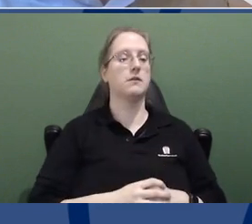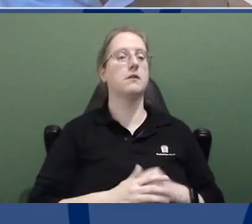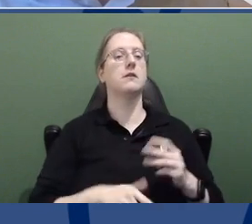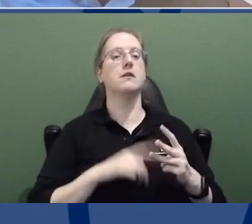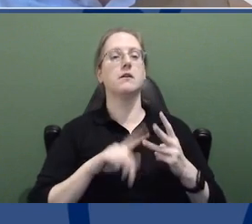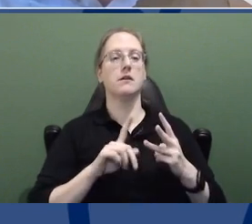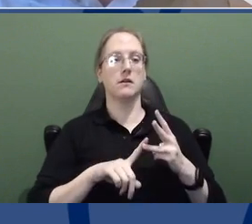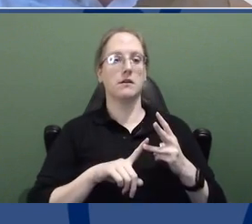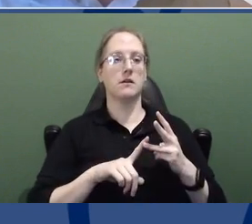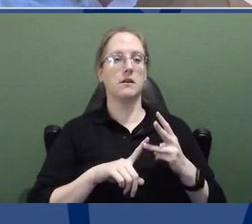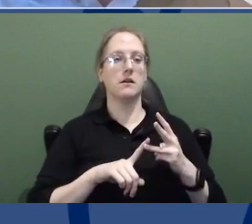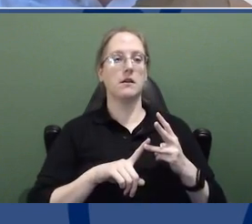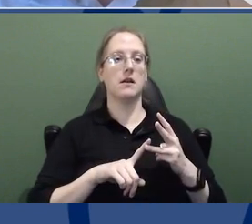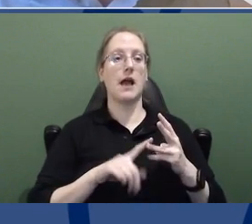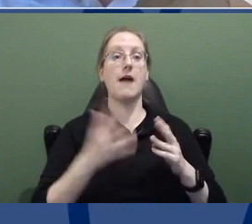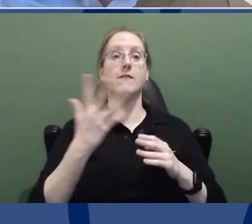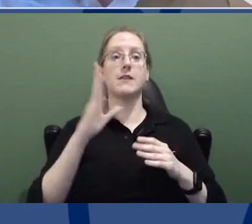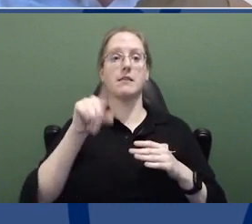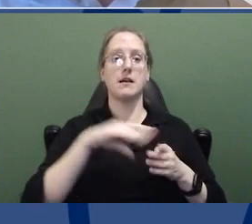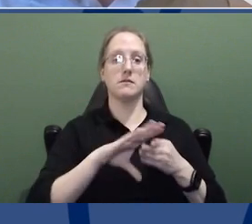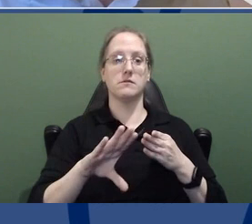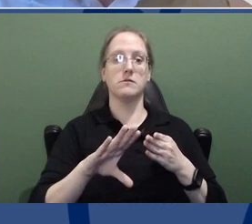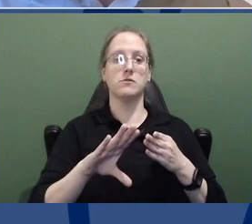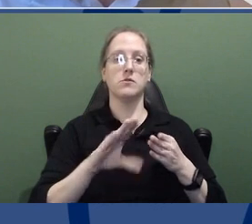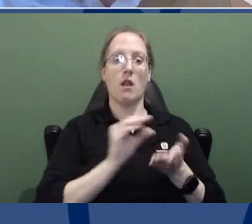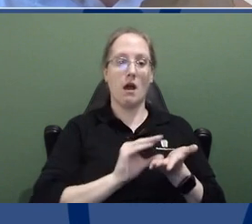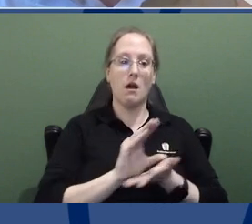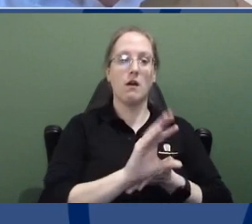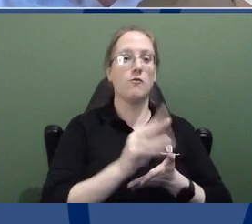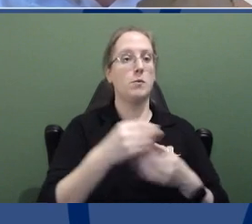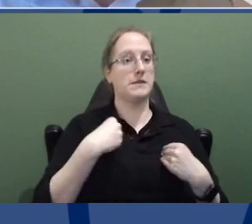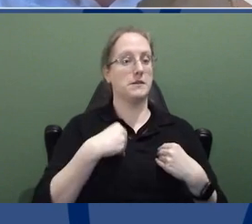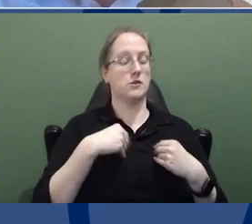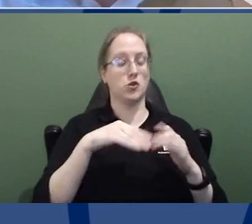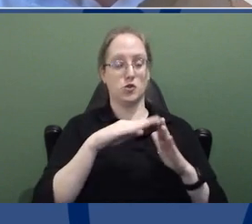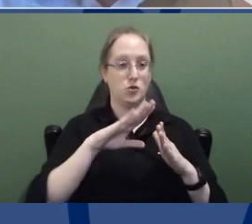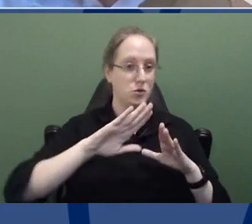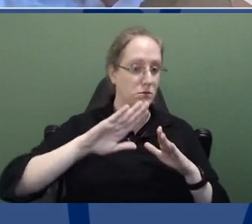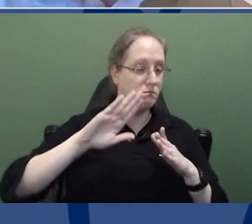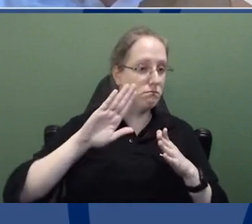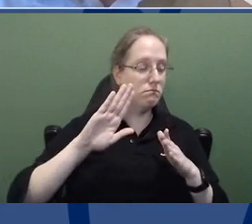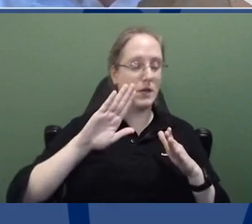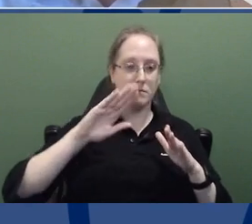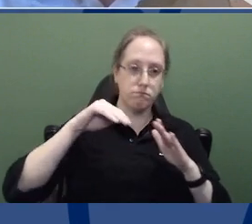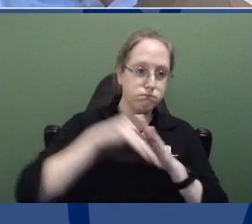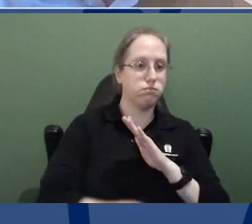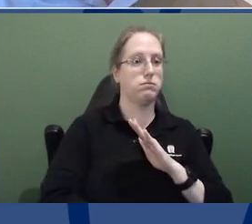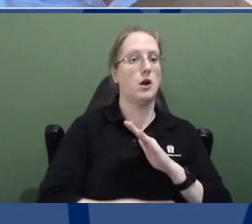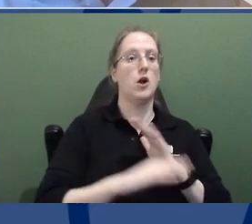and a grant of $15,000 for businesses who experienced a decline of 70 per cent or more.